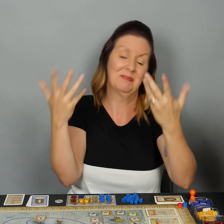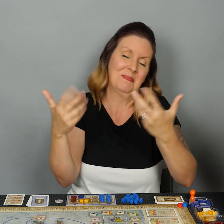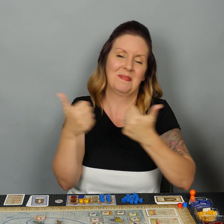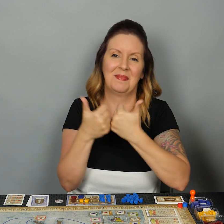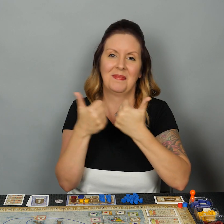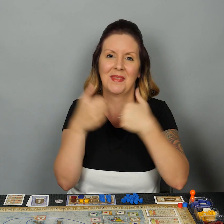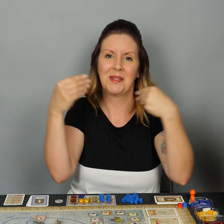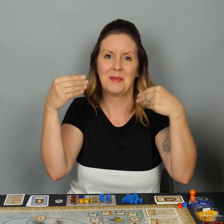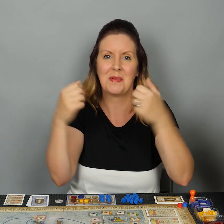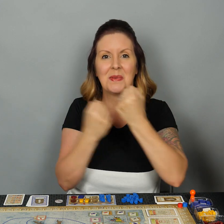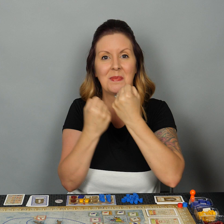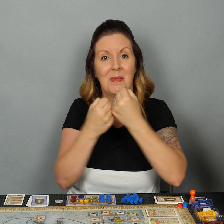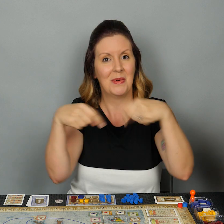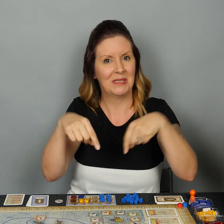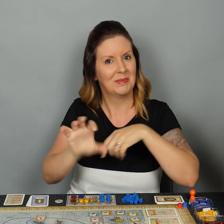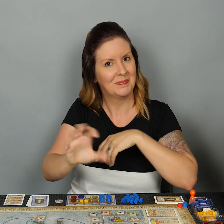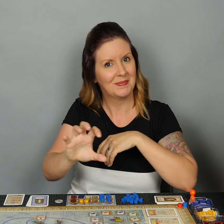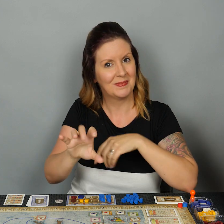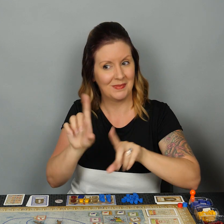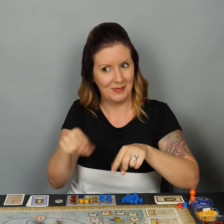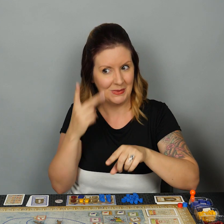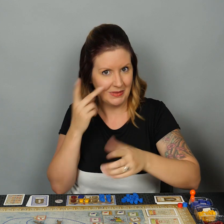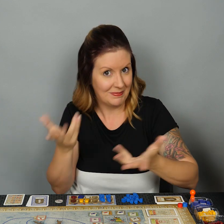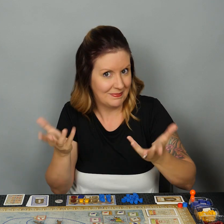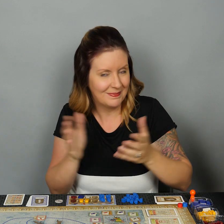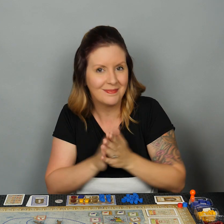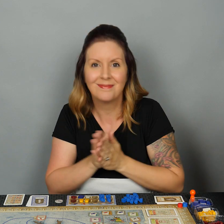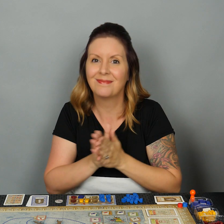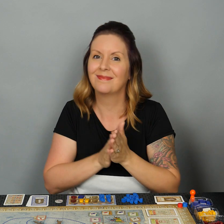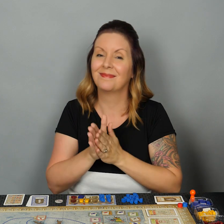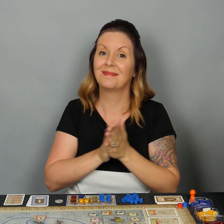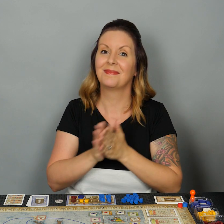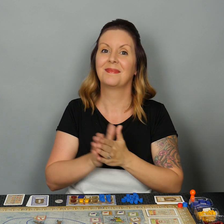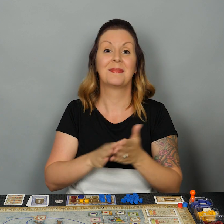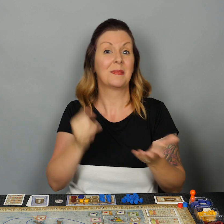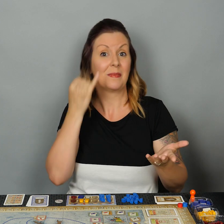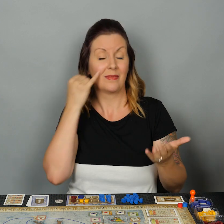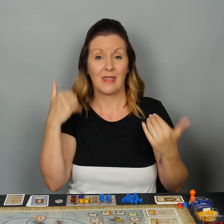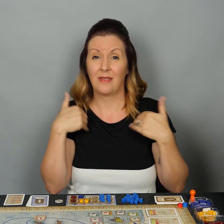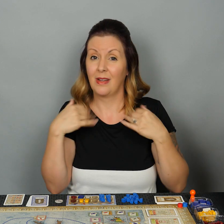And those are game stores who support this channel. So go check that out!